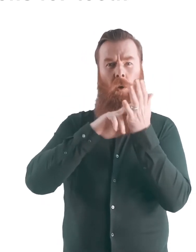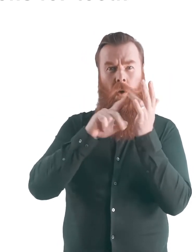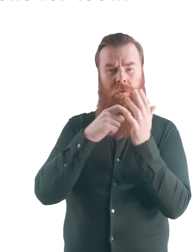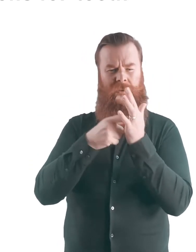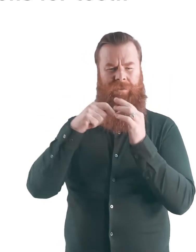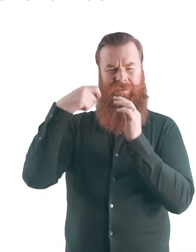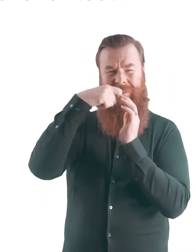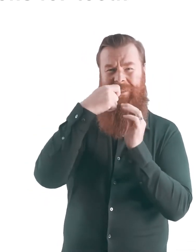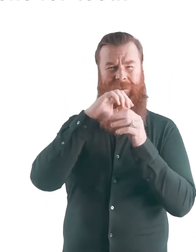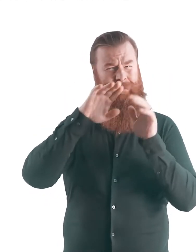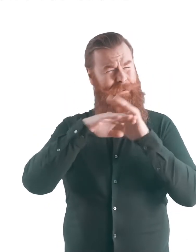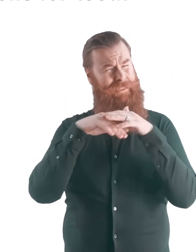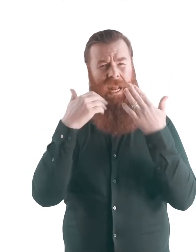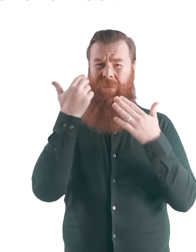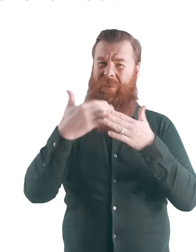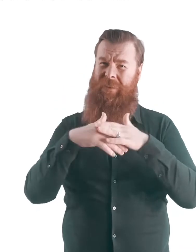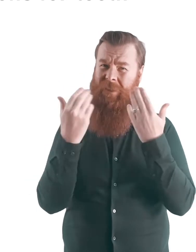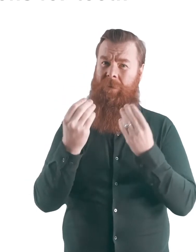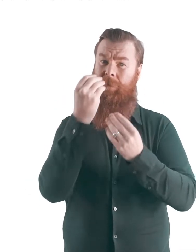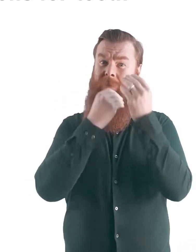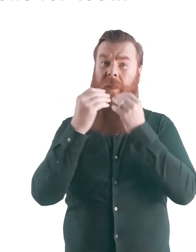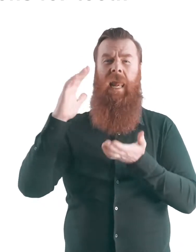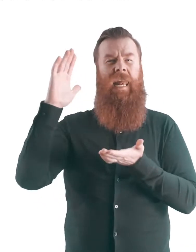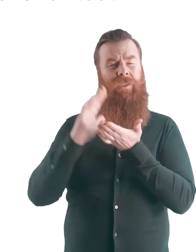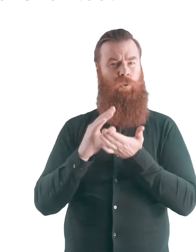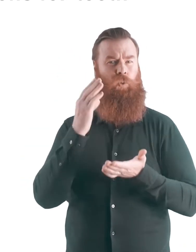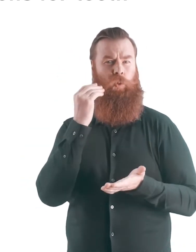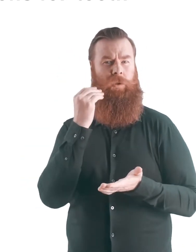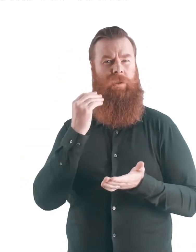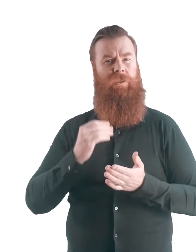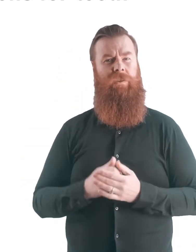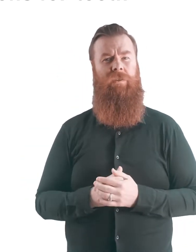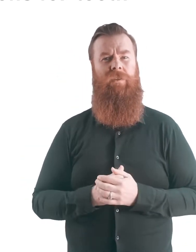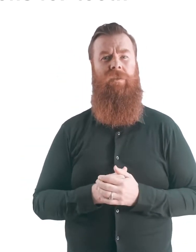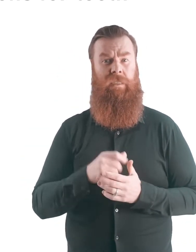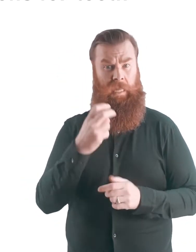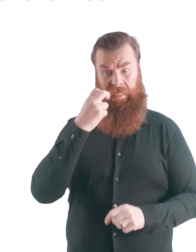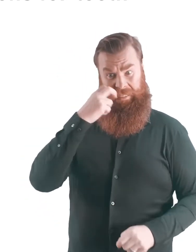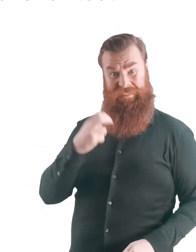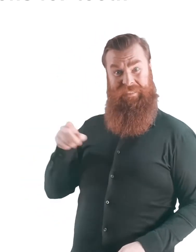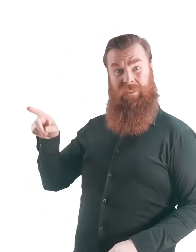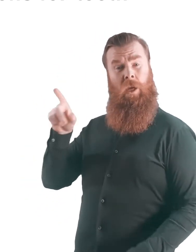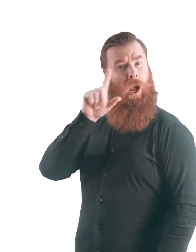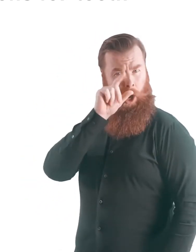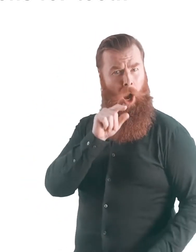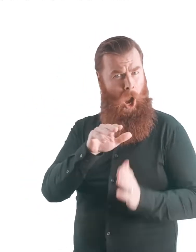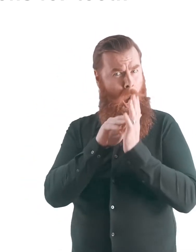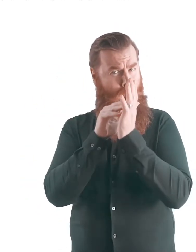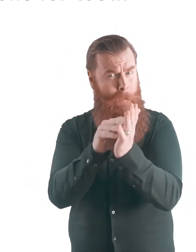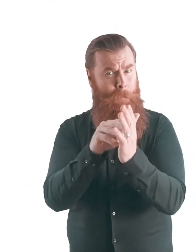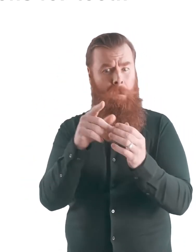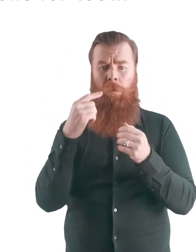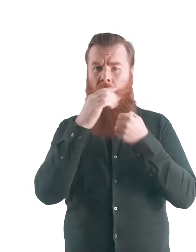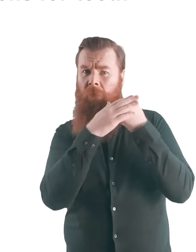and eat a low sugar diet. Your dentist can help to prevent tooth decay.